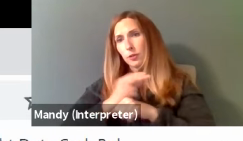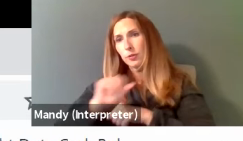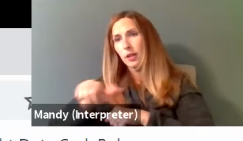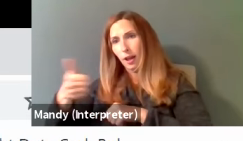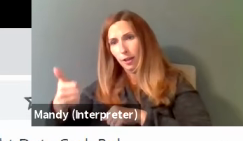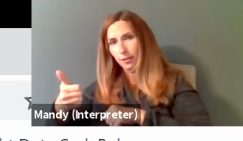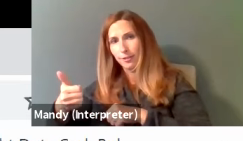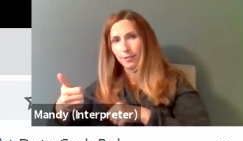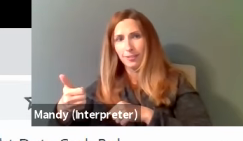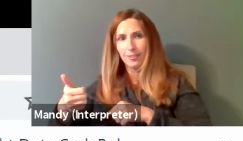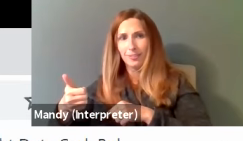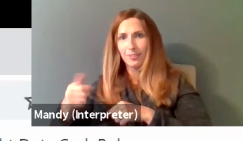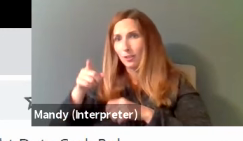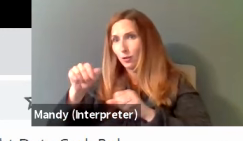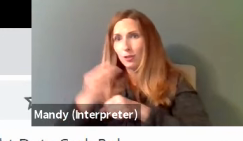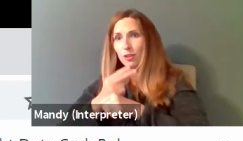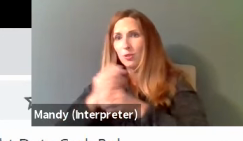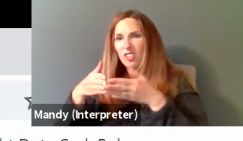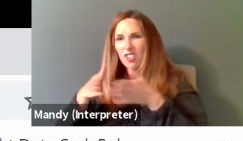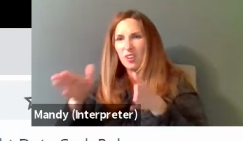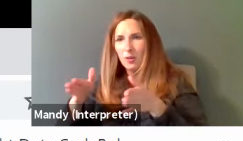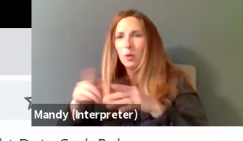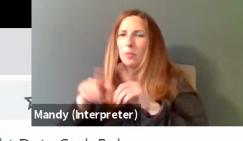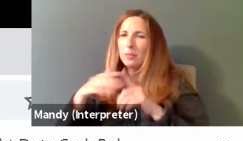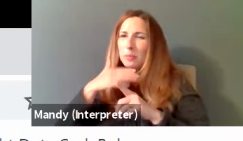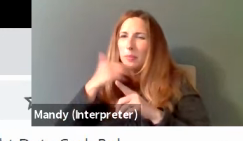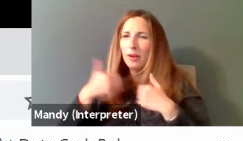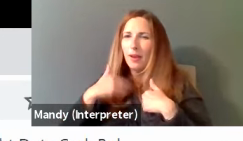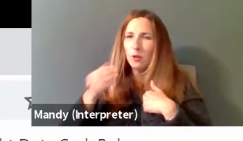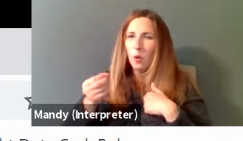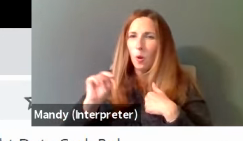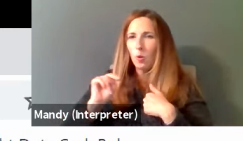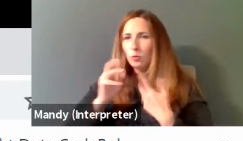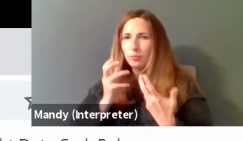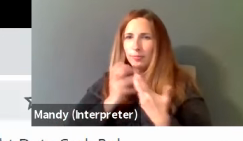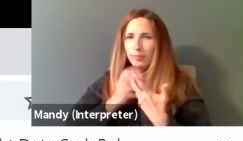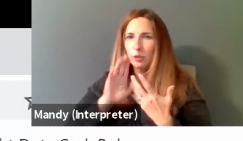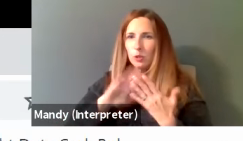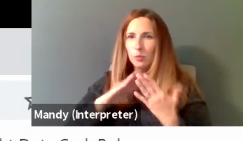you could take a generic one but it's great to have your own, because it's tailored to your needs. And then you could partner